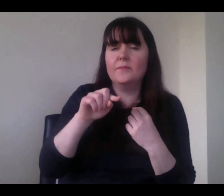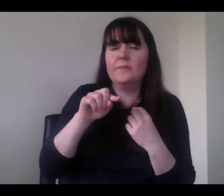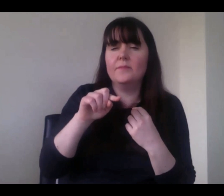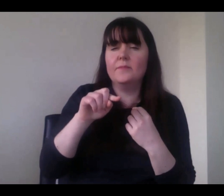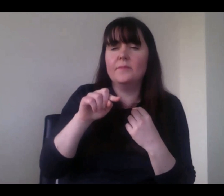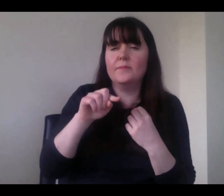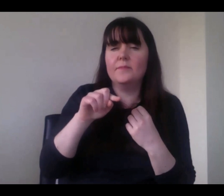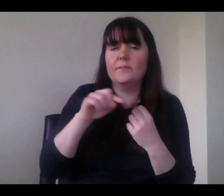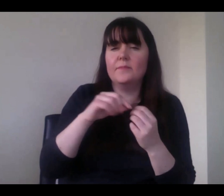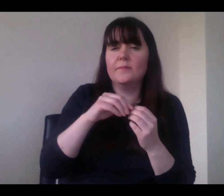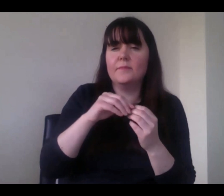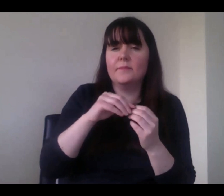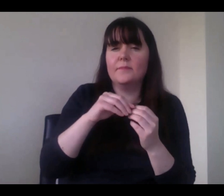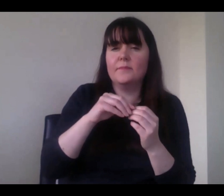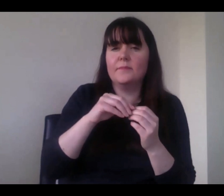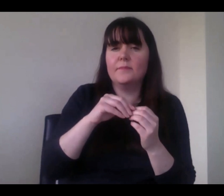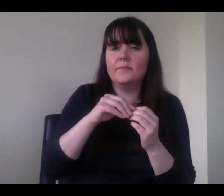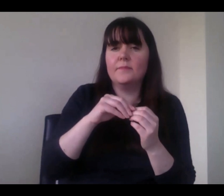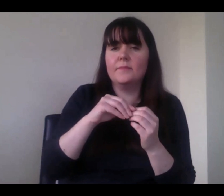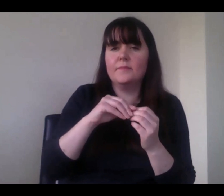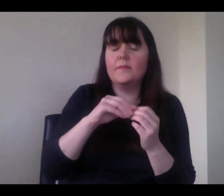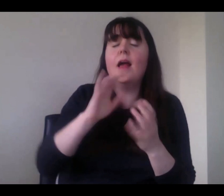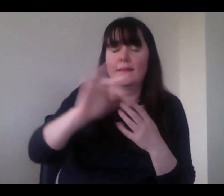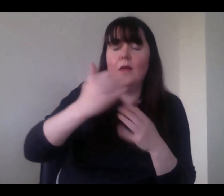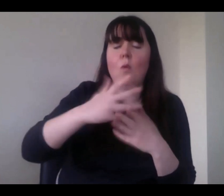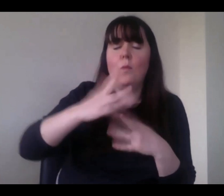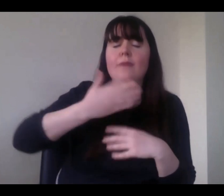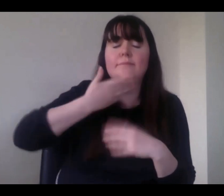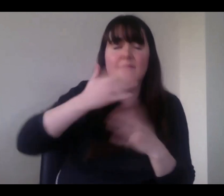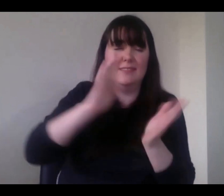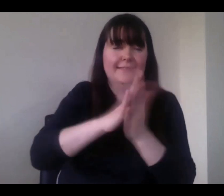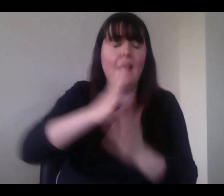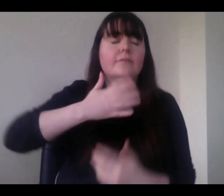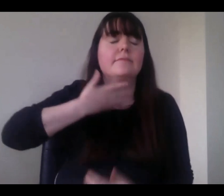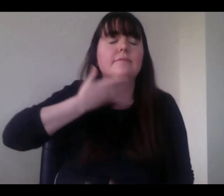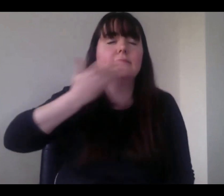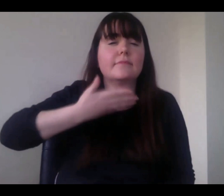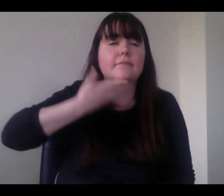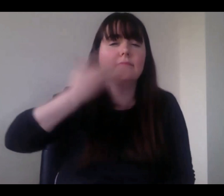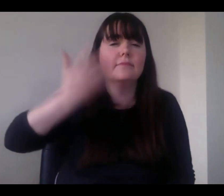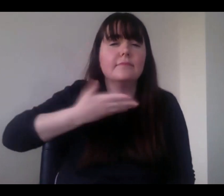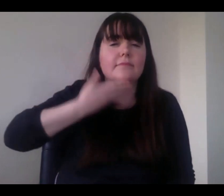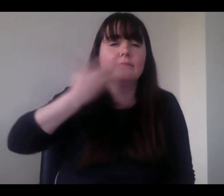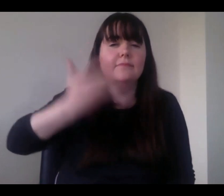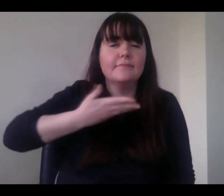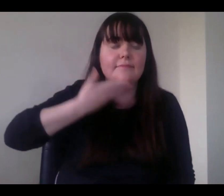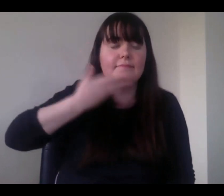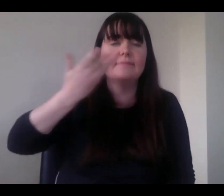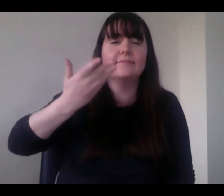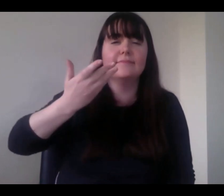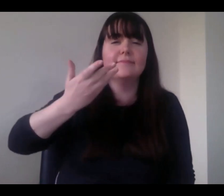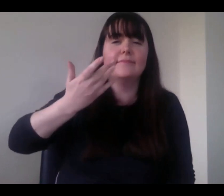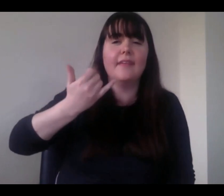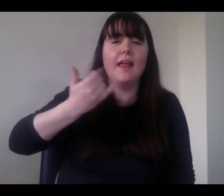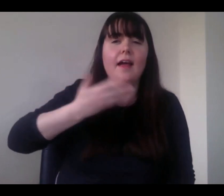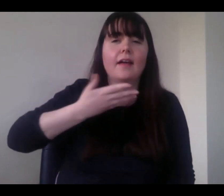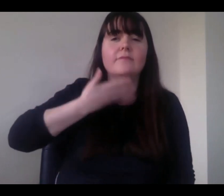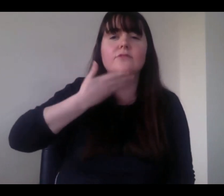And so, we used to be told to 'talk real fine', so this is the sign, talk real fine, this is what